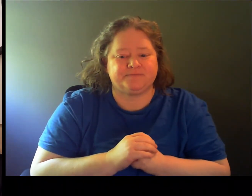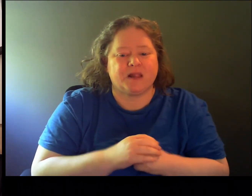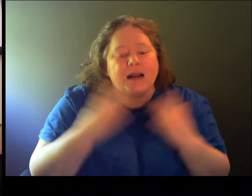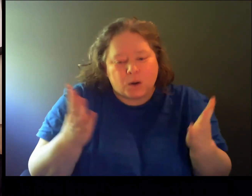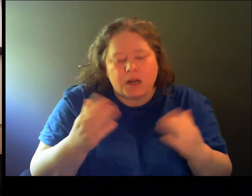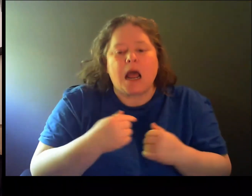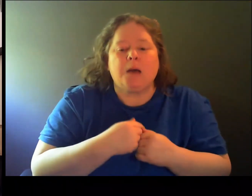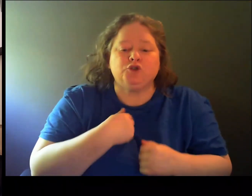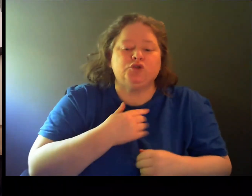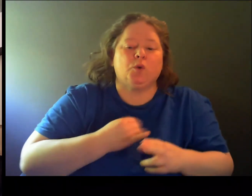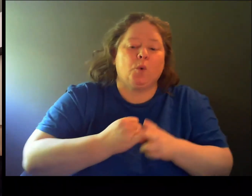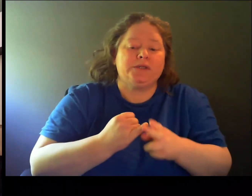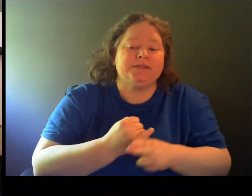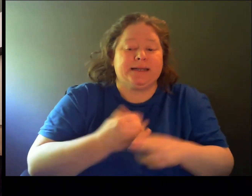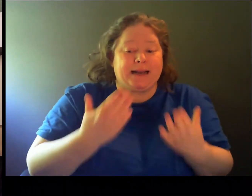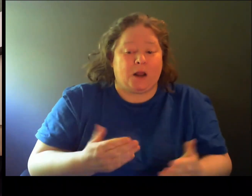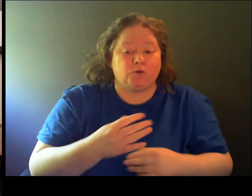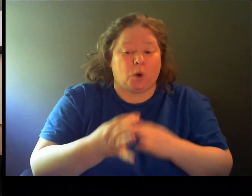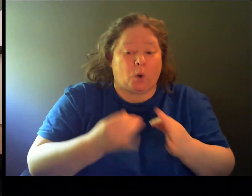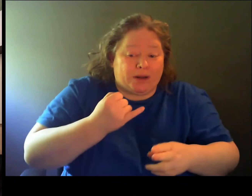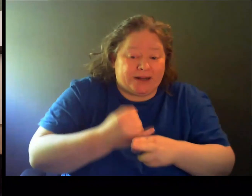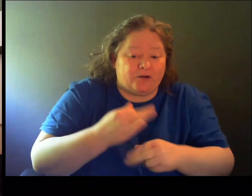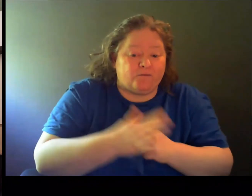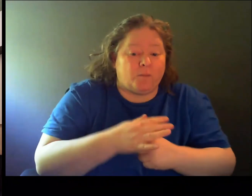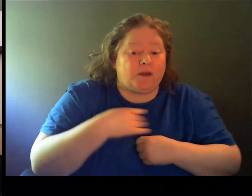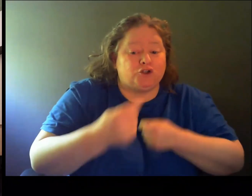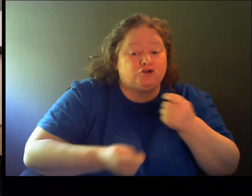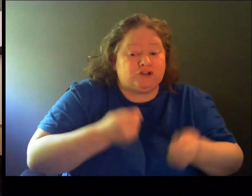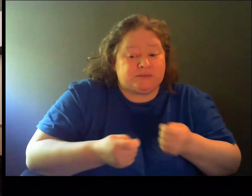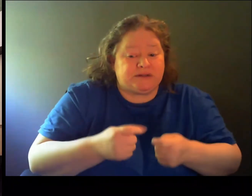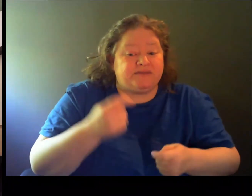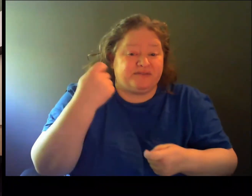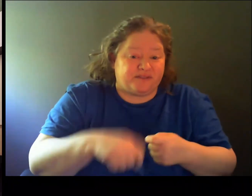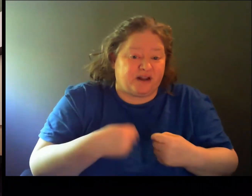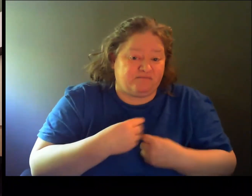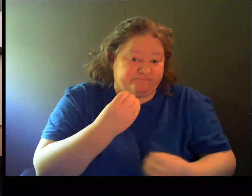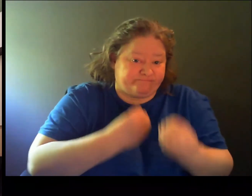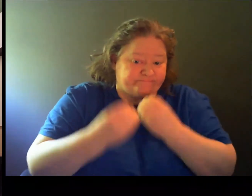Anyway, I’m just waiting now to go in for my treatment, and to have my lunch.